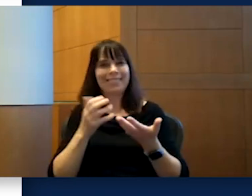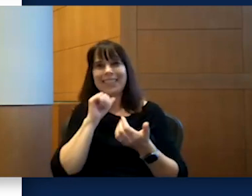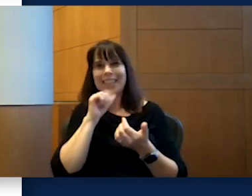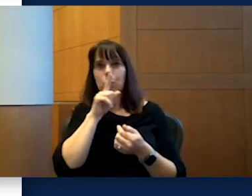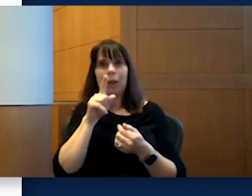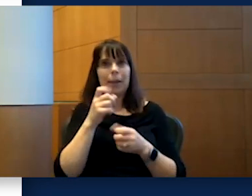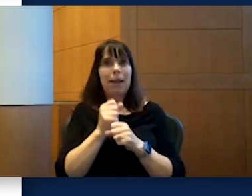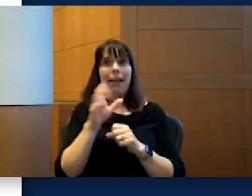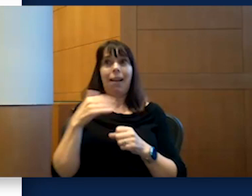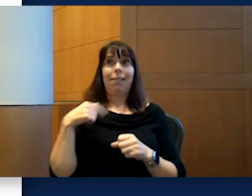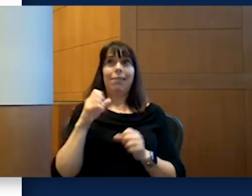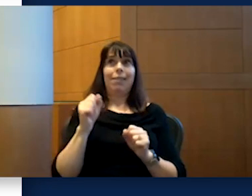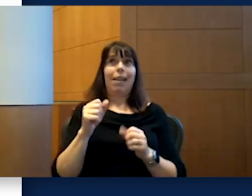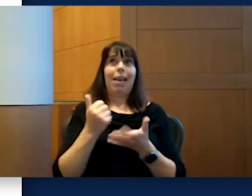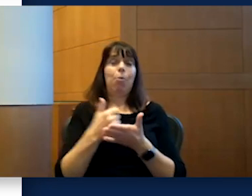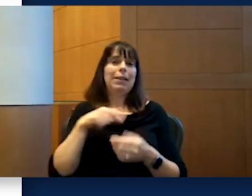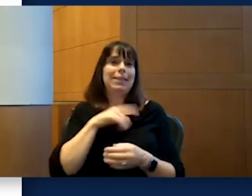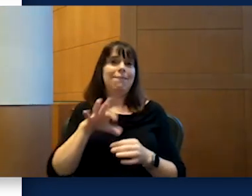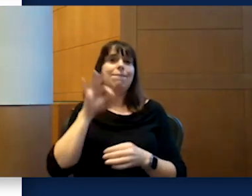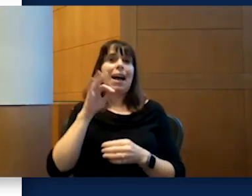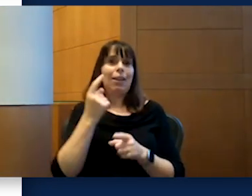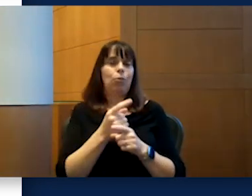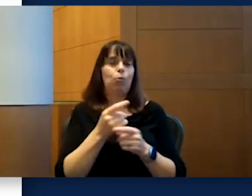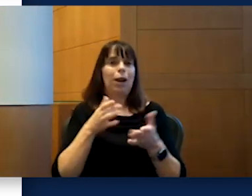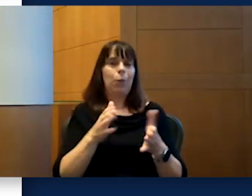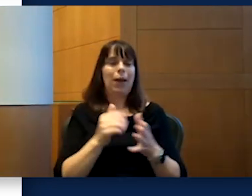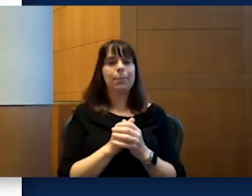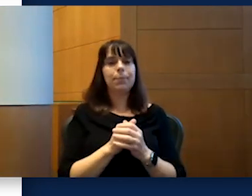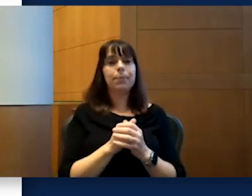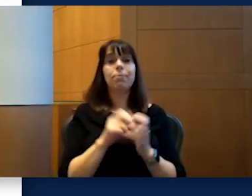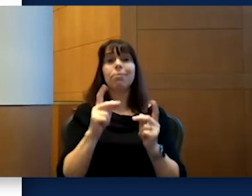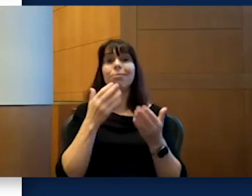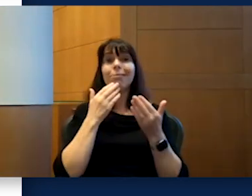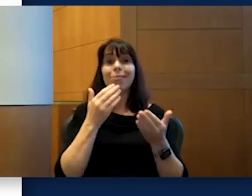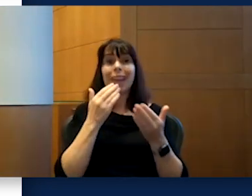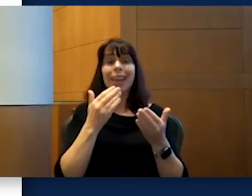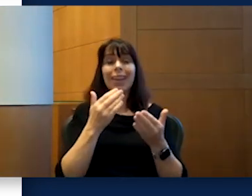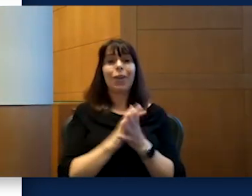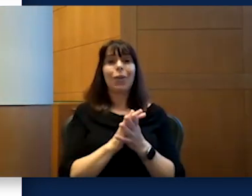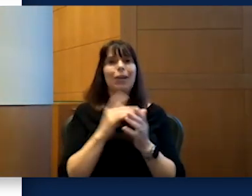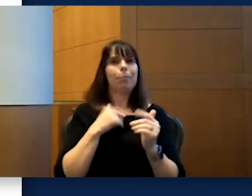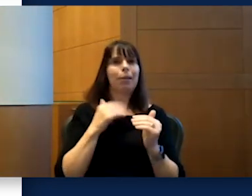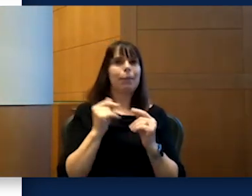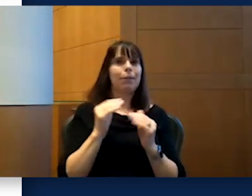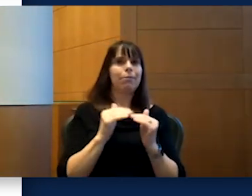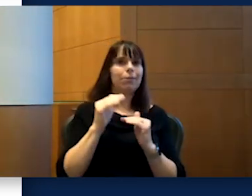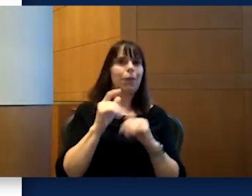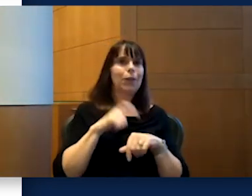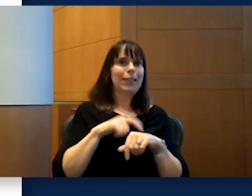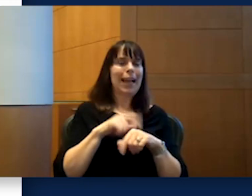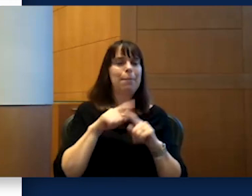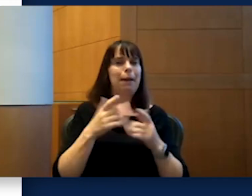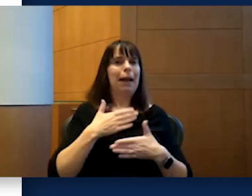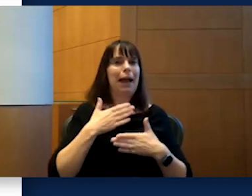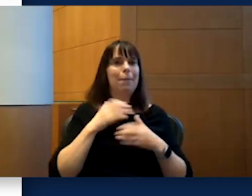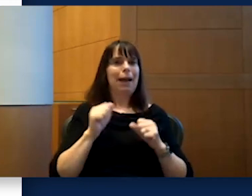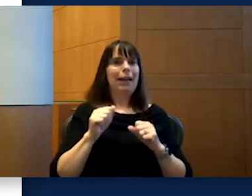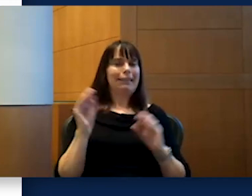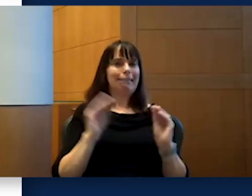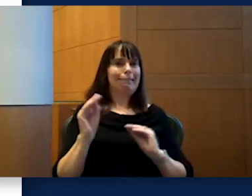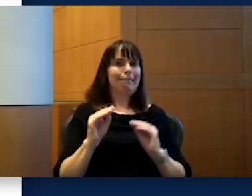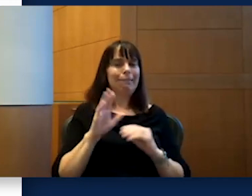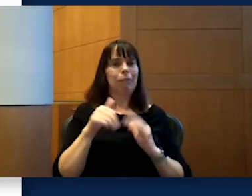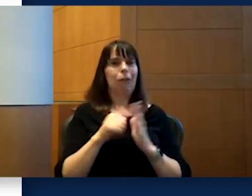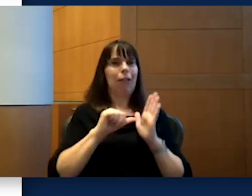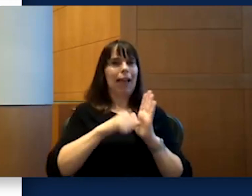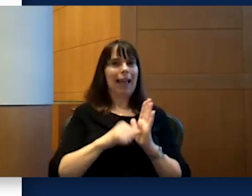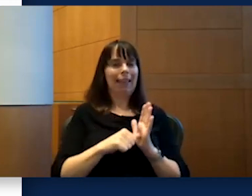And thank you. I'm a little bit over on time but I'm glad I was able to kind of hit the highlights of those areas. And I'd like to thank the Nielsen Foundation for funding this project and for Dr. Meade's leadership on this study and allowing me to share this data with you all today.